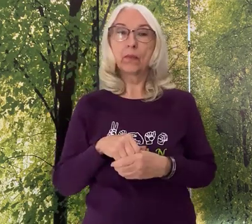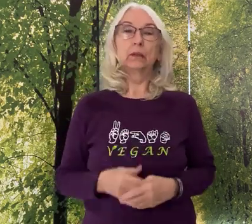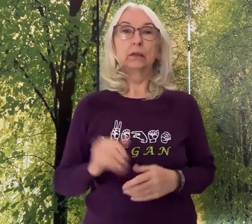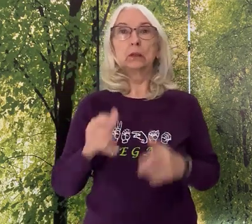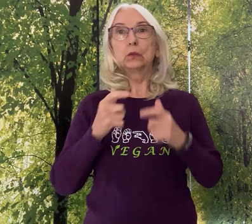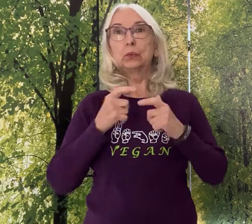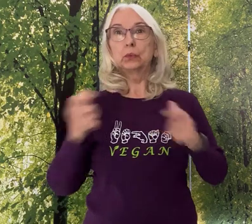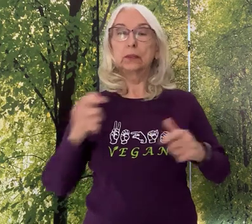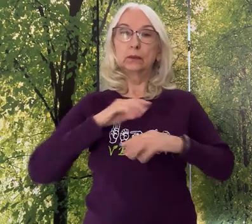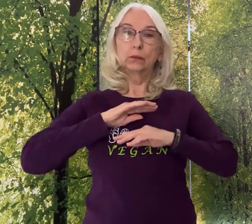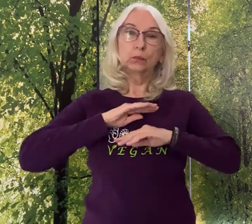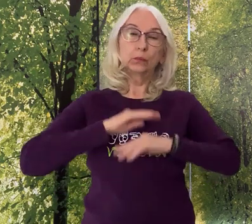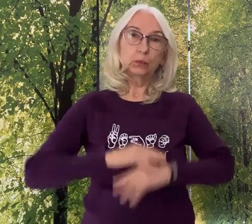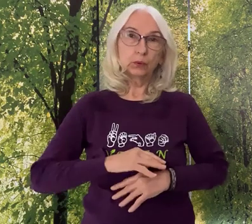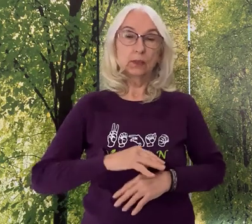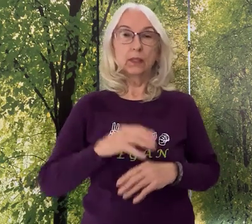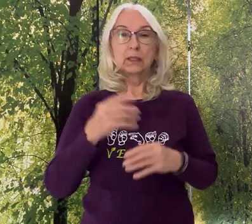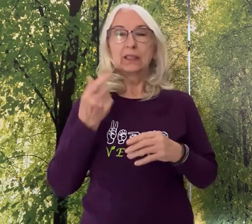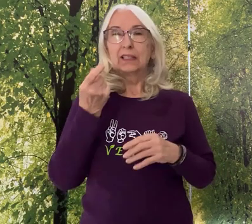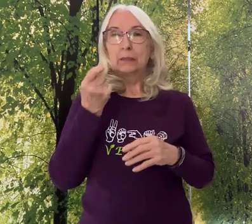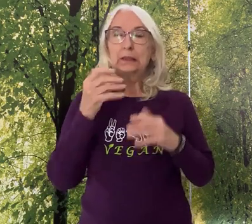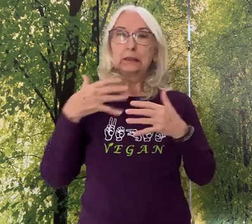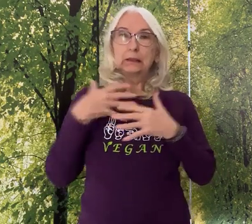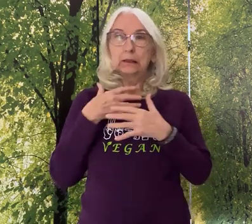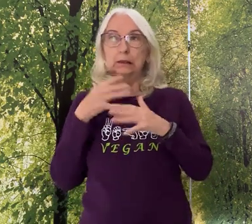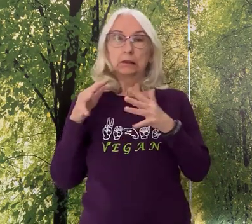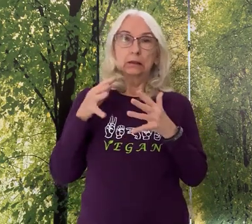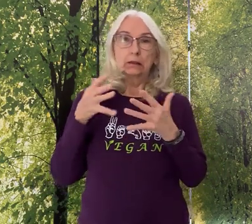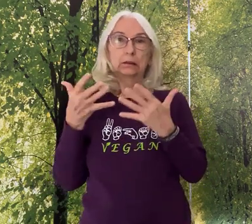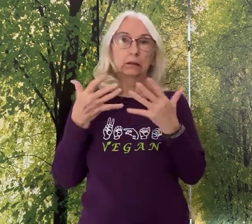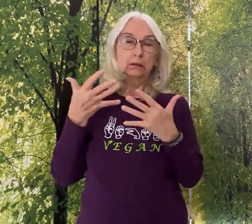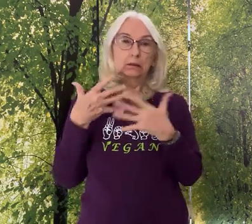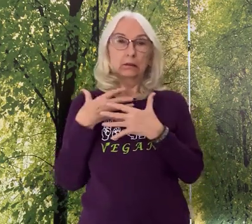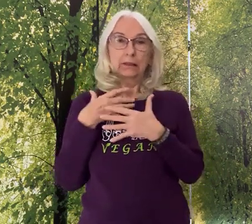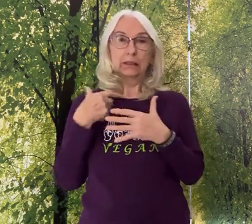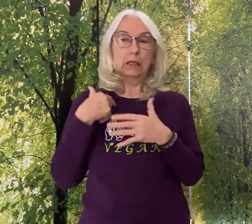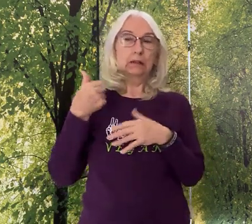With great relief and little trepidation,